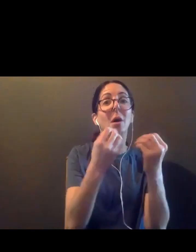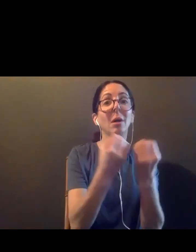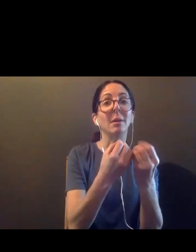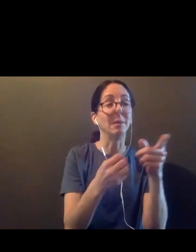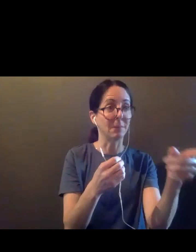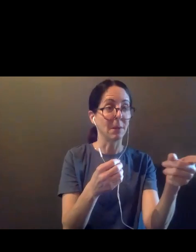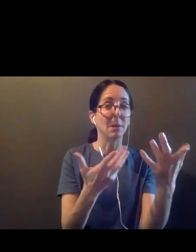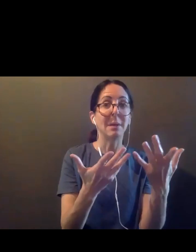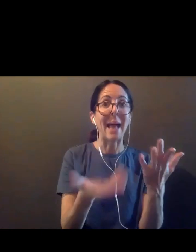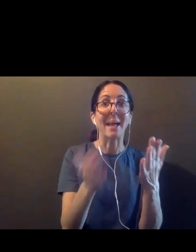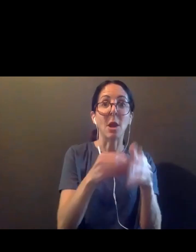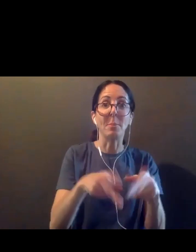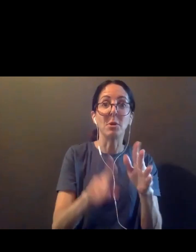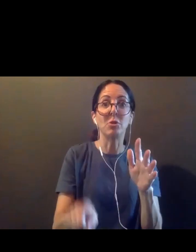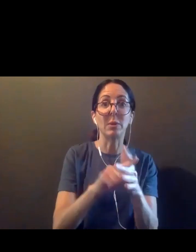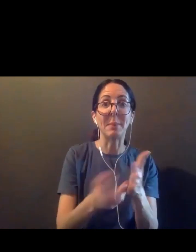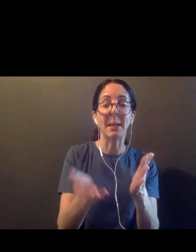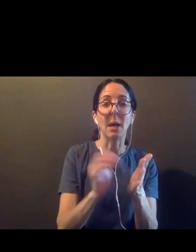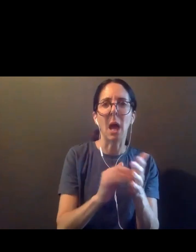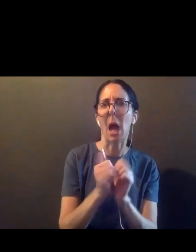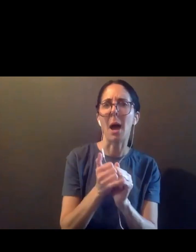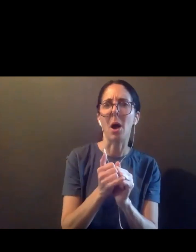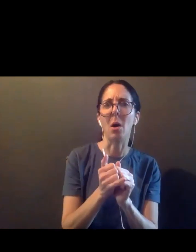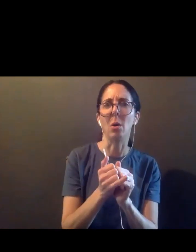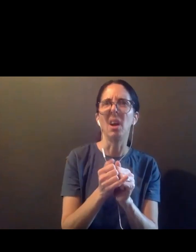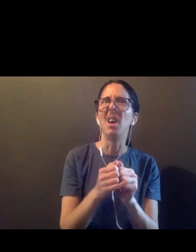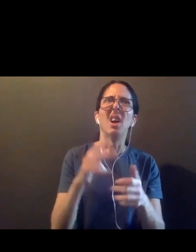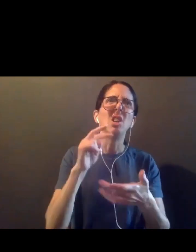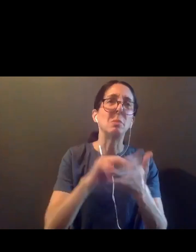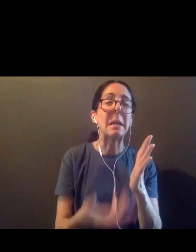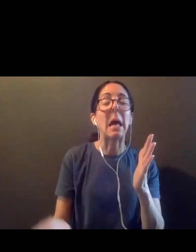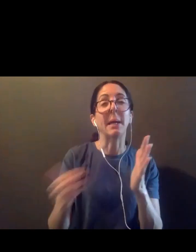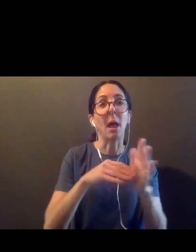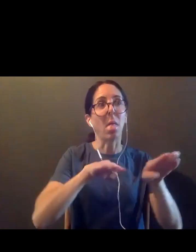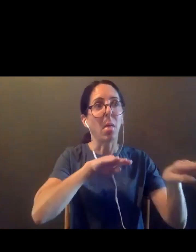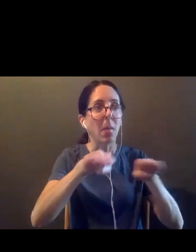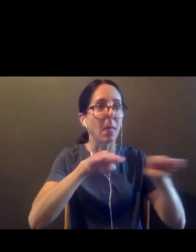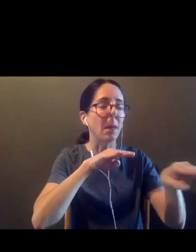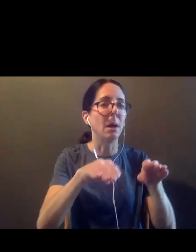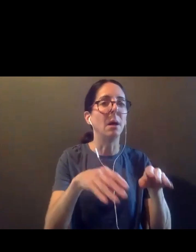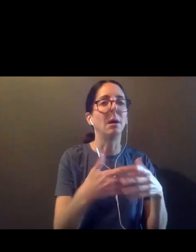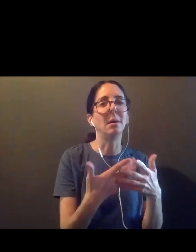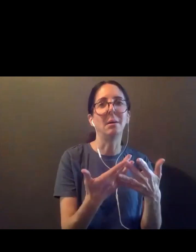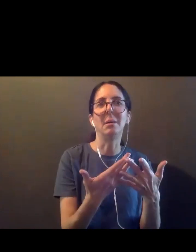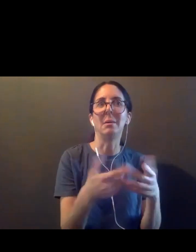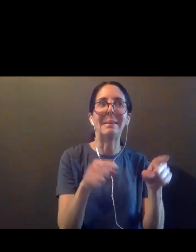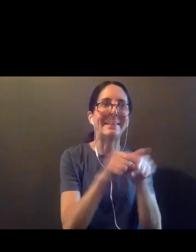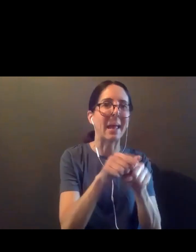You can think of partnering so that you don’t overtax the same group of participants that